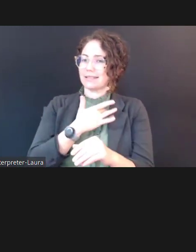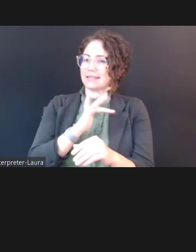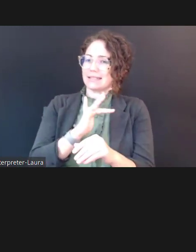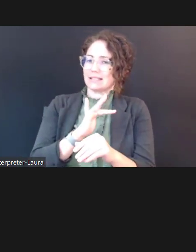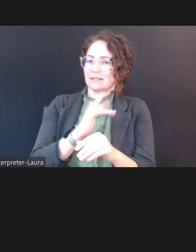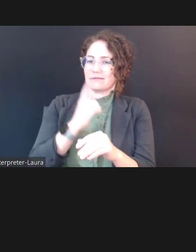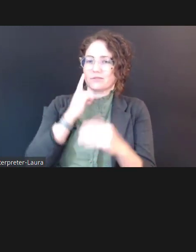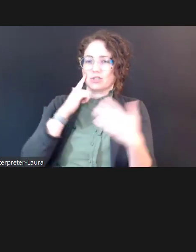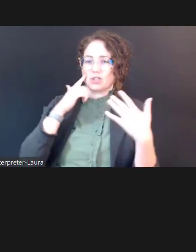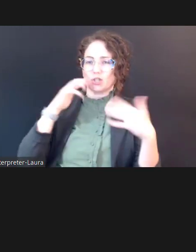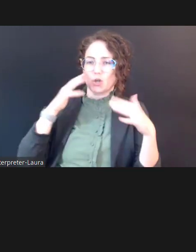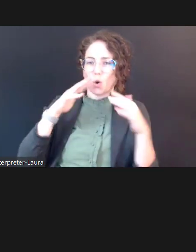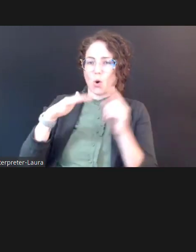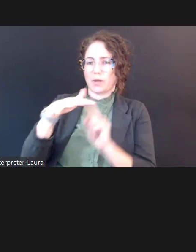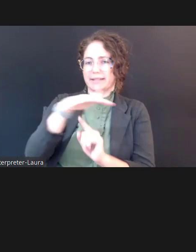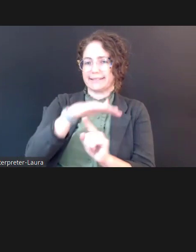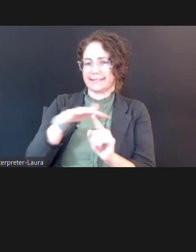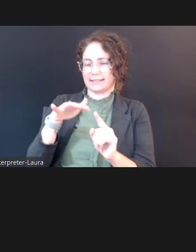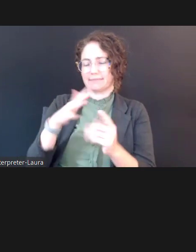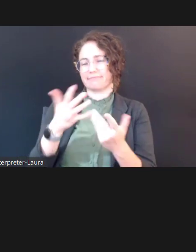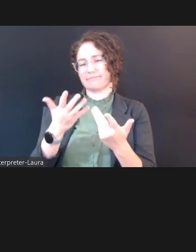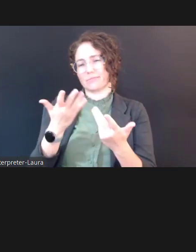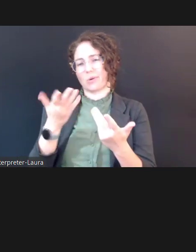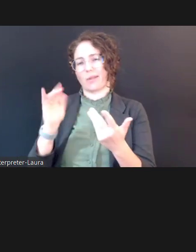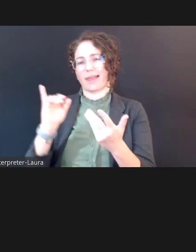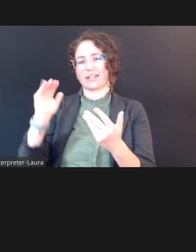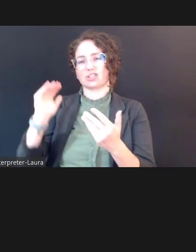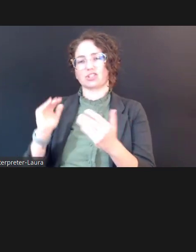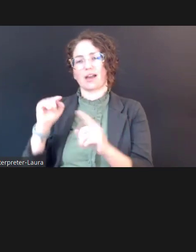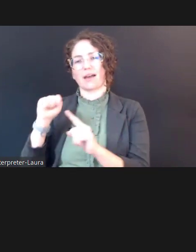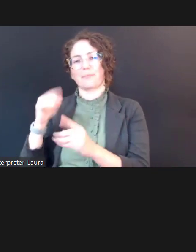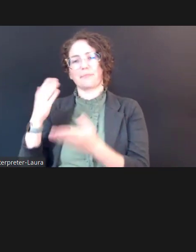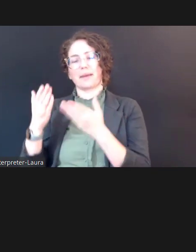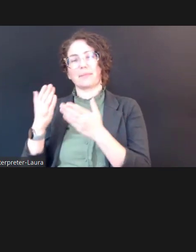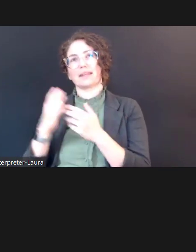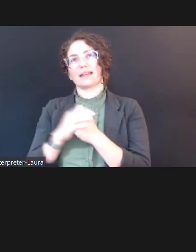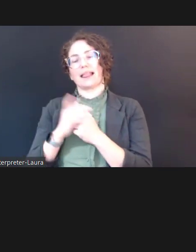that might be a little fidgety than others are.